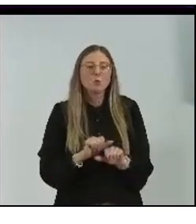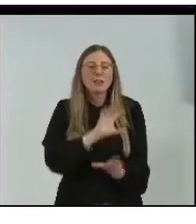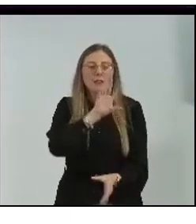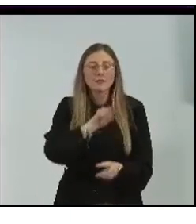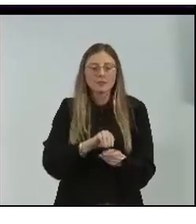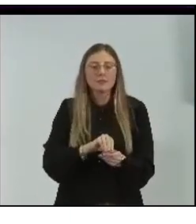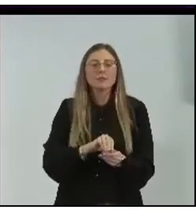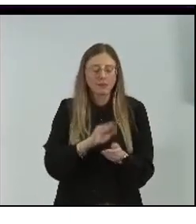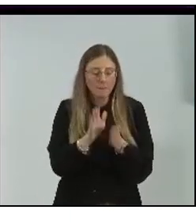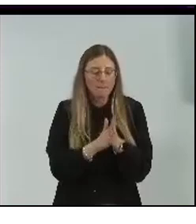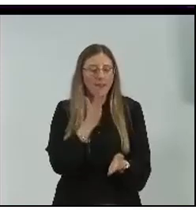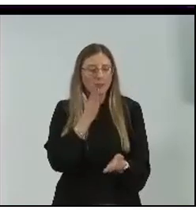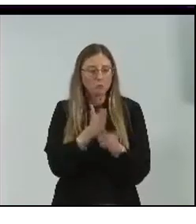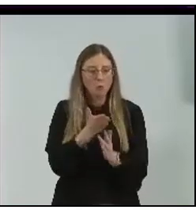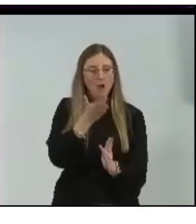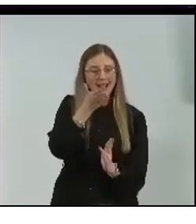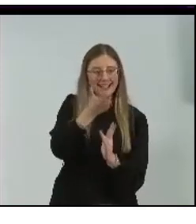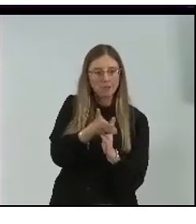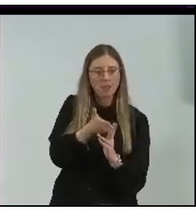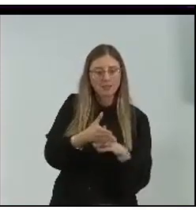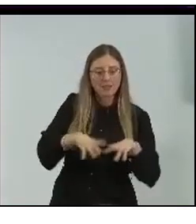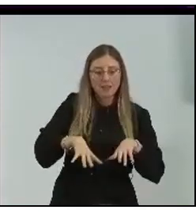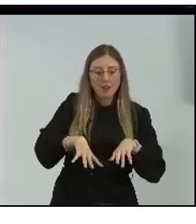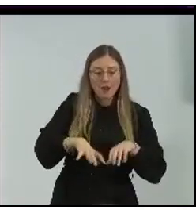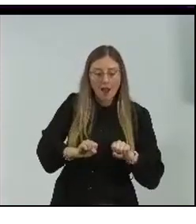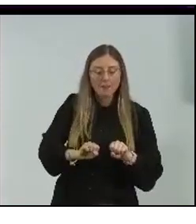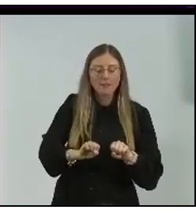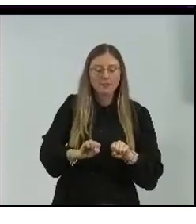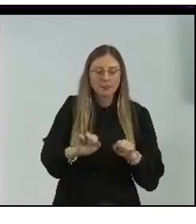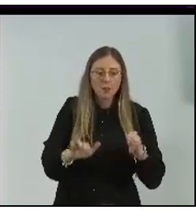and in ensuring that accessibility does actually happen at the right points.